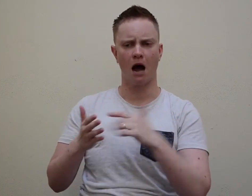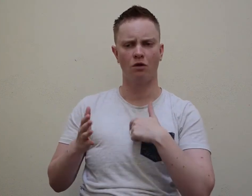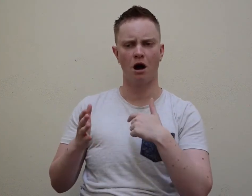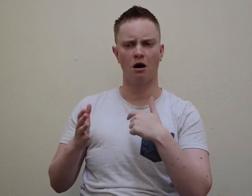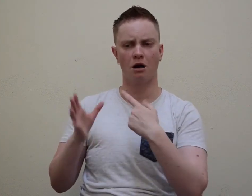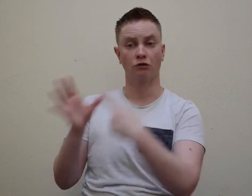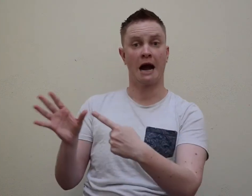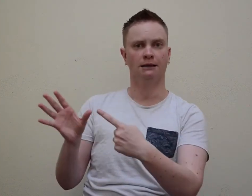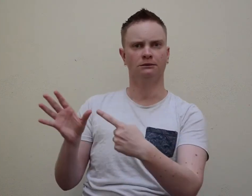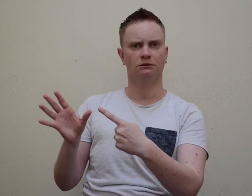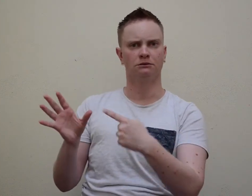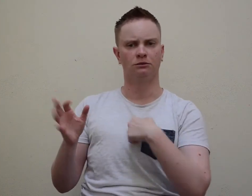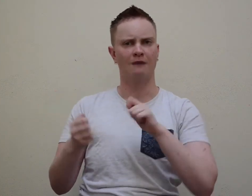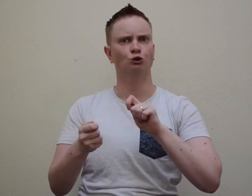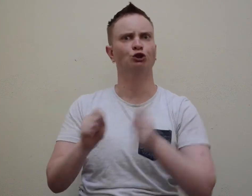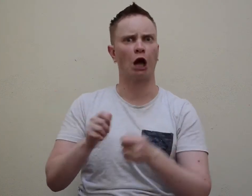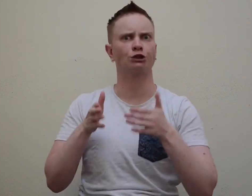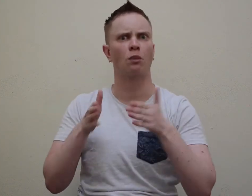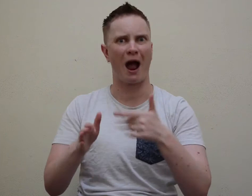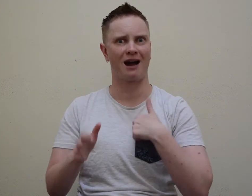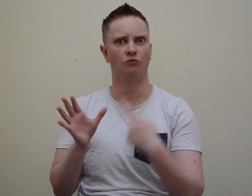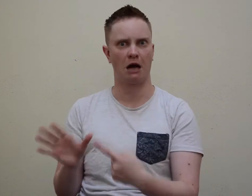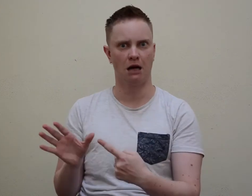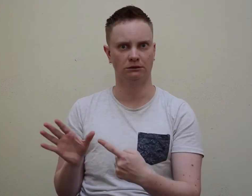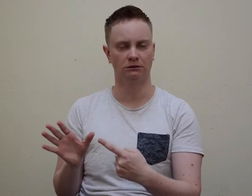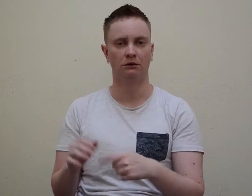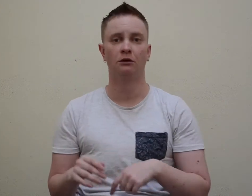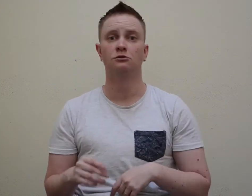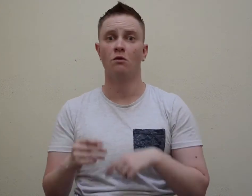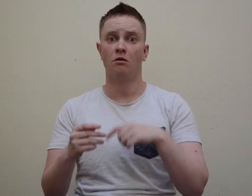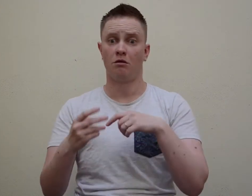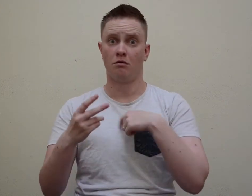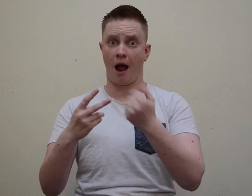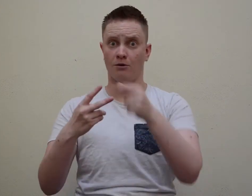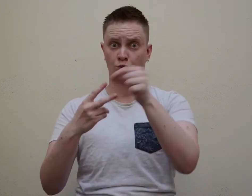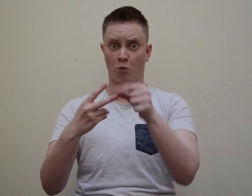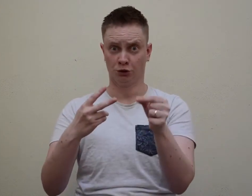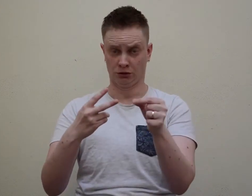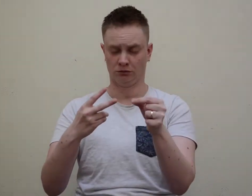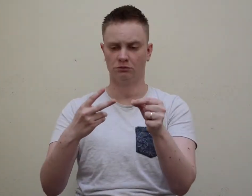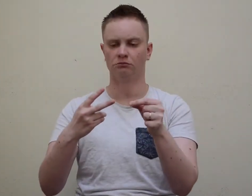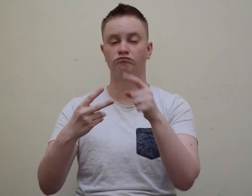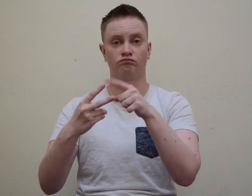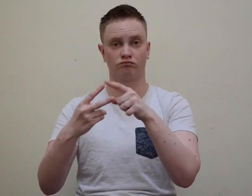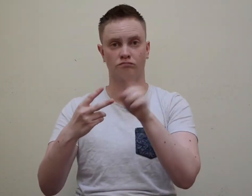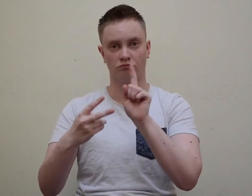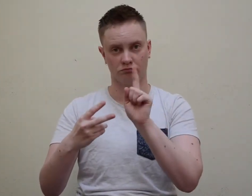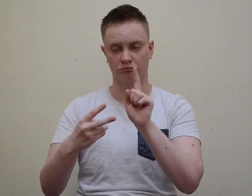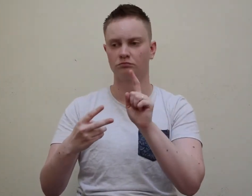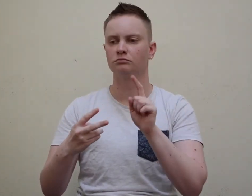and how I react, and how you know, I needed to change the way that I reacted. So I realized that I had two choices.